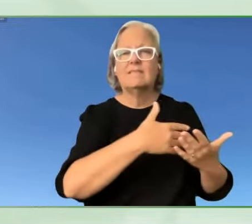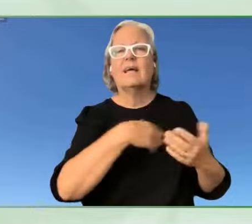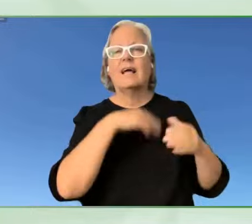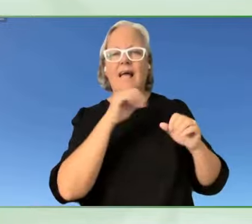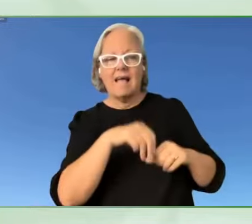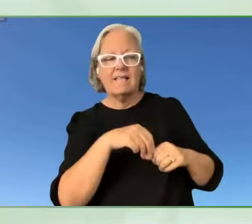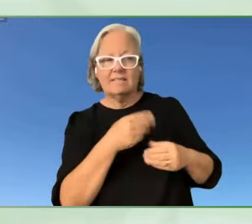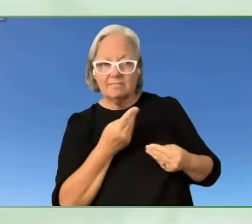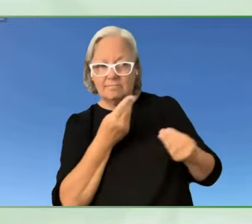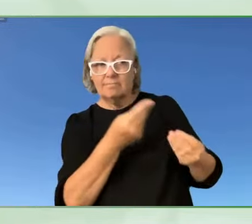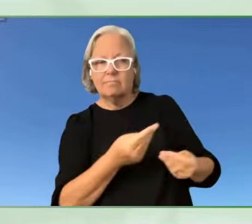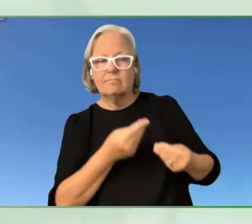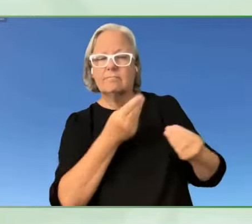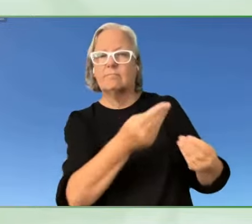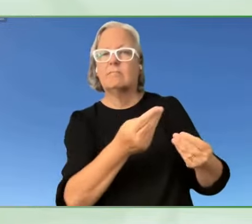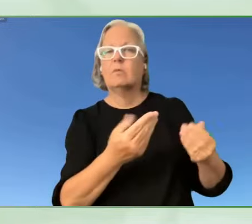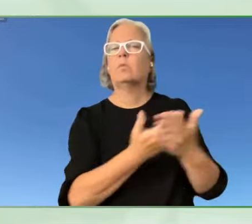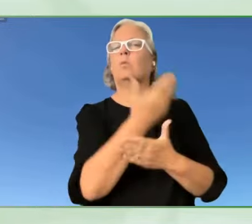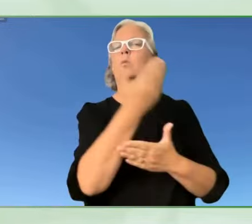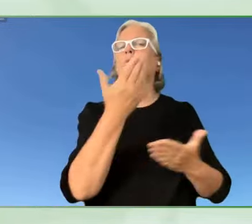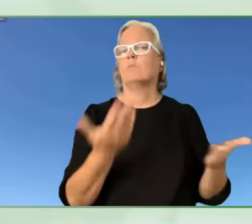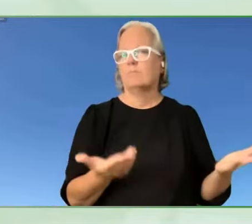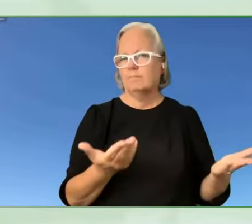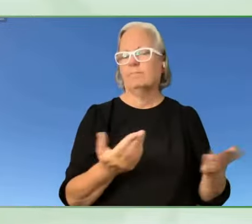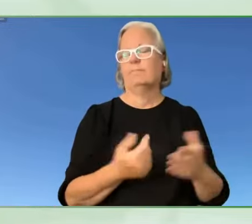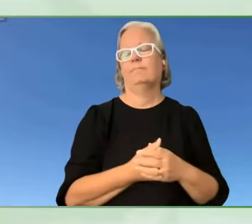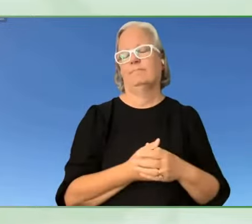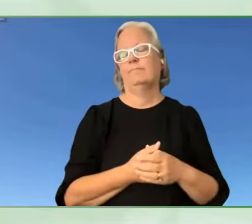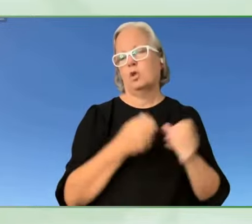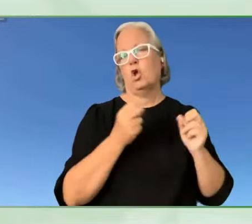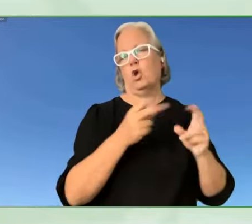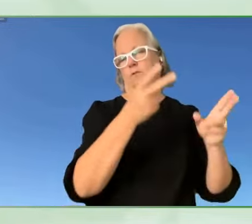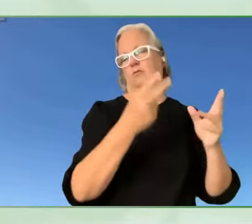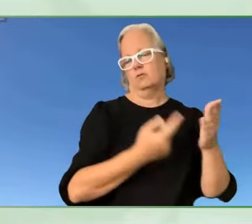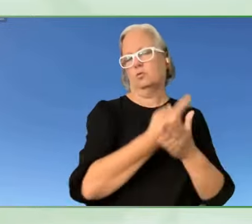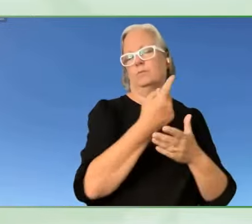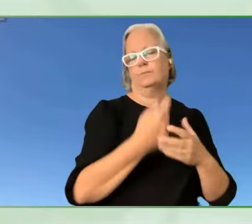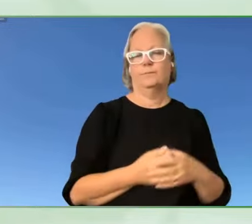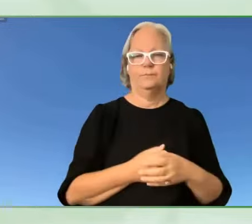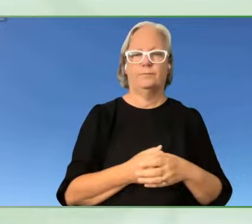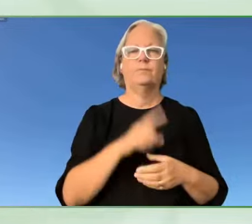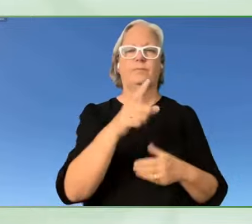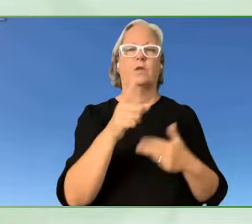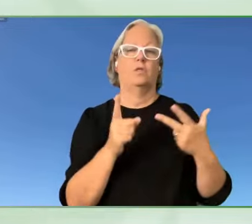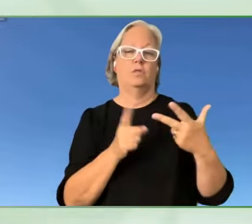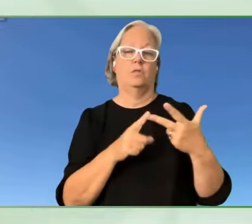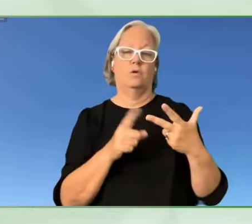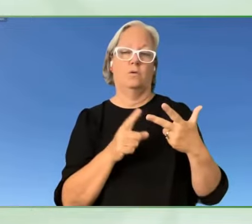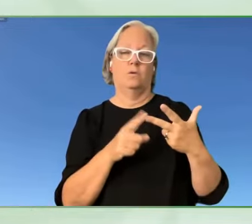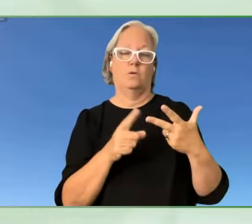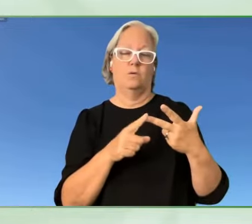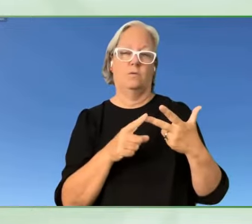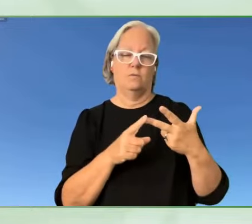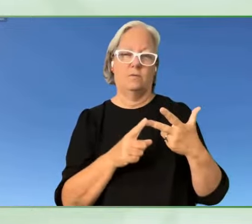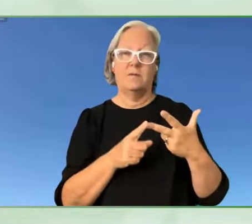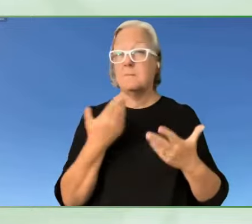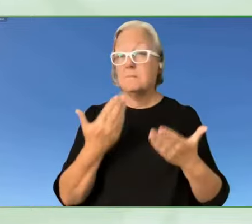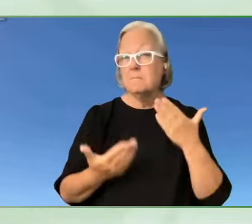At least the first step is the Precious document I'm talking of. Incidentally, there is a very beautiful reading series that has been released, again by the government of India, which is called Barkhaa, incidentally it means the same as my name, Barsha, it means rainfall. It is a universal design reading app series for developing early readers, early reading